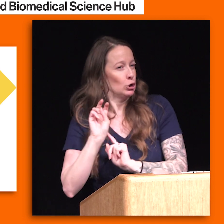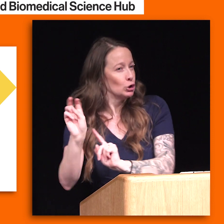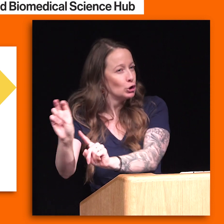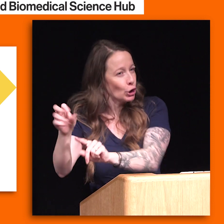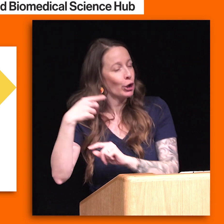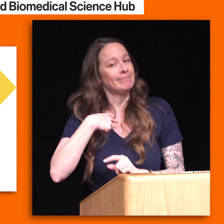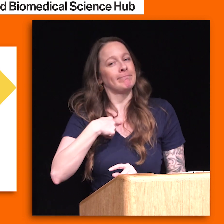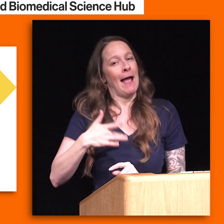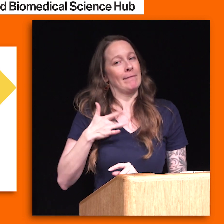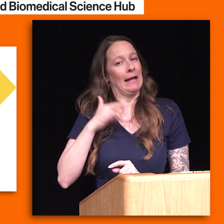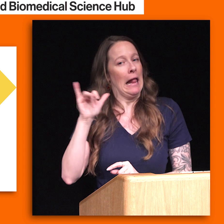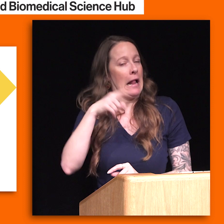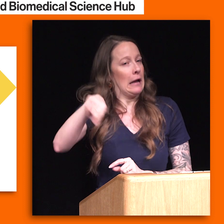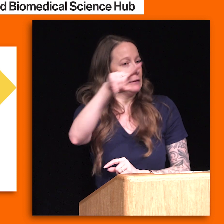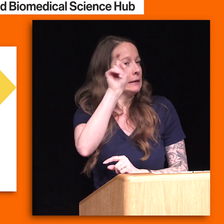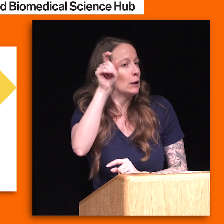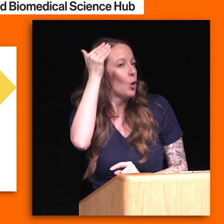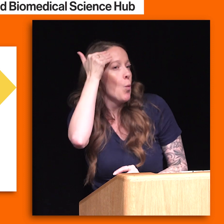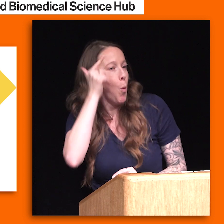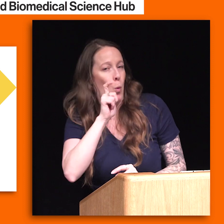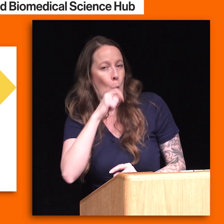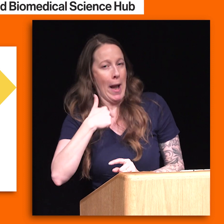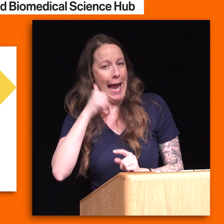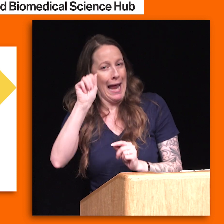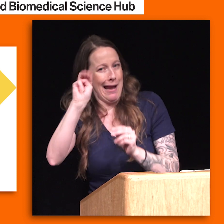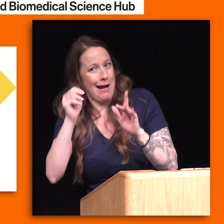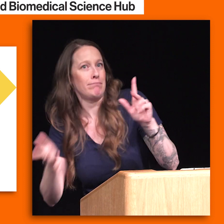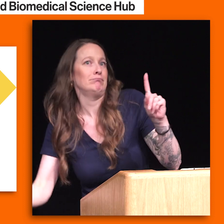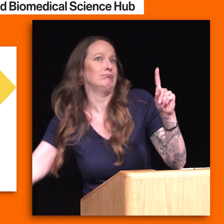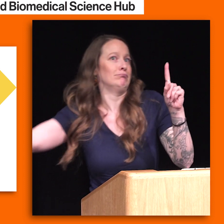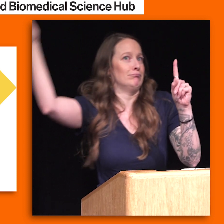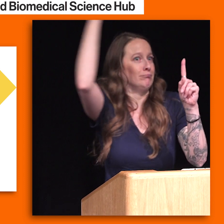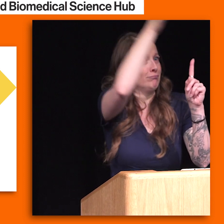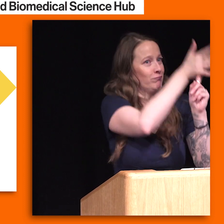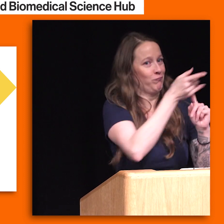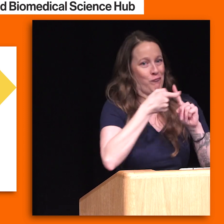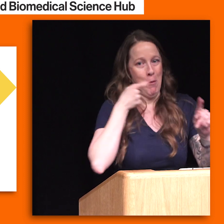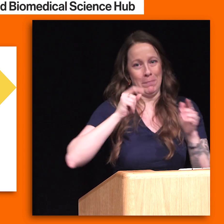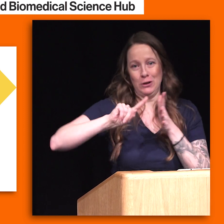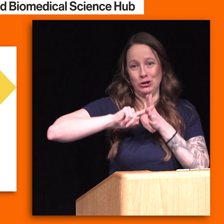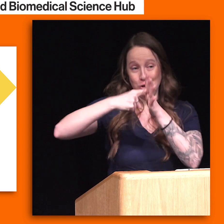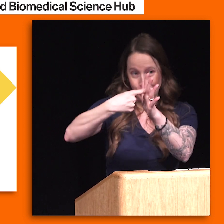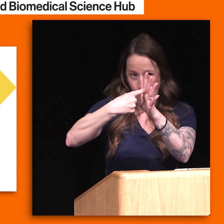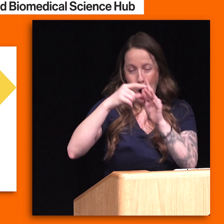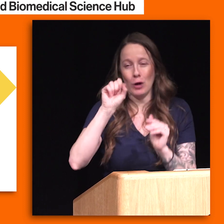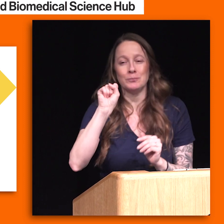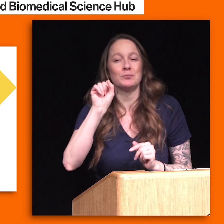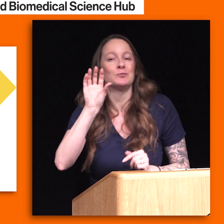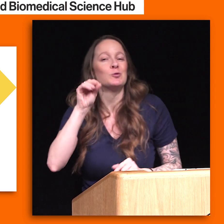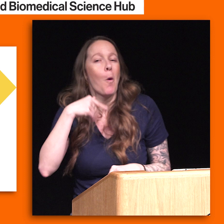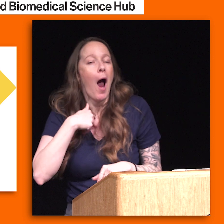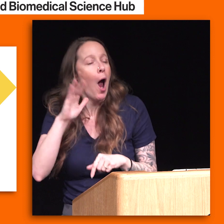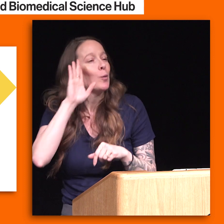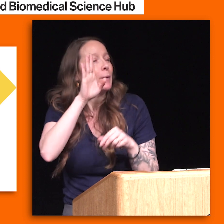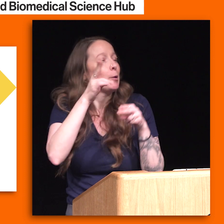So, in order to explain my journey, I feel like you have to know who I am, and to do that, we have to start at the beginning.